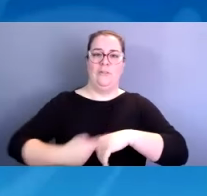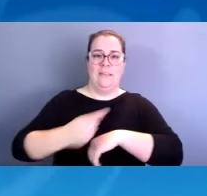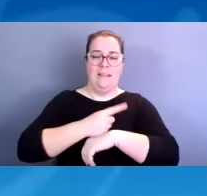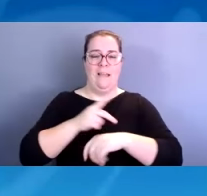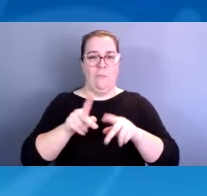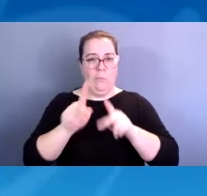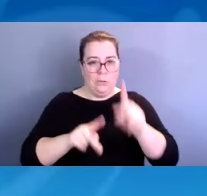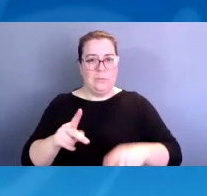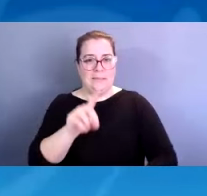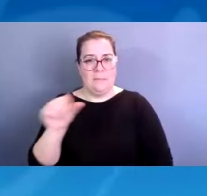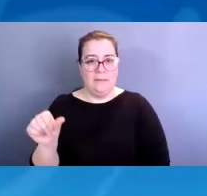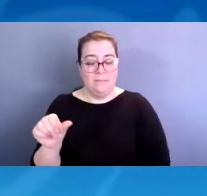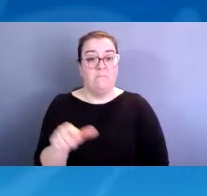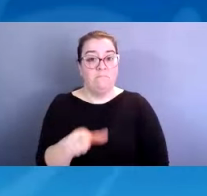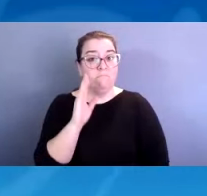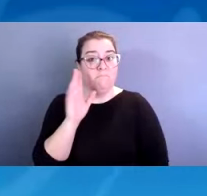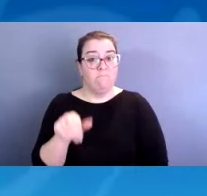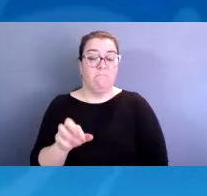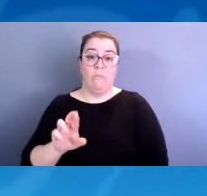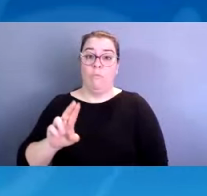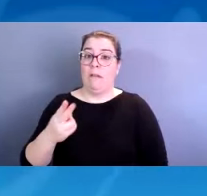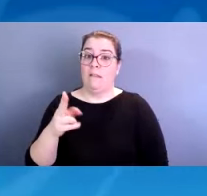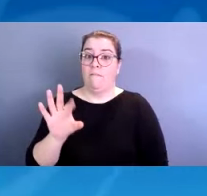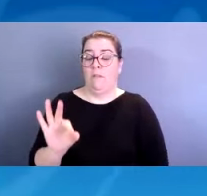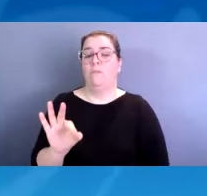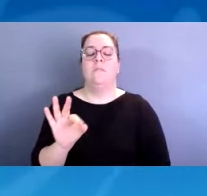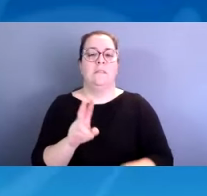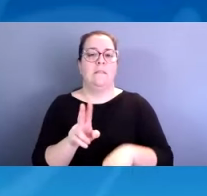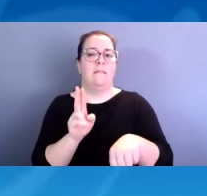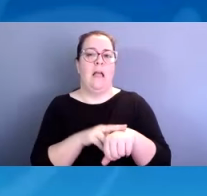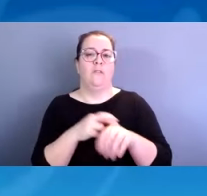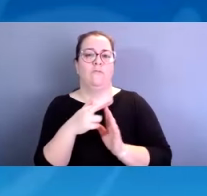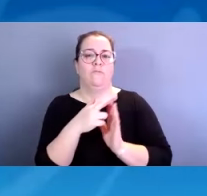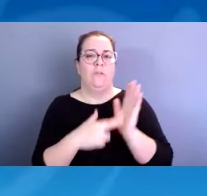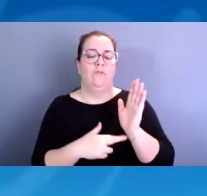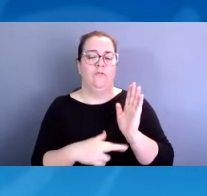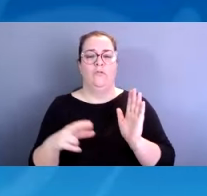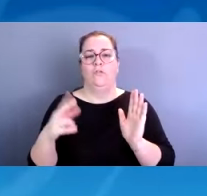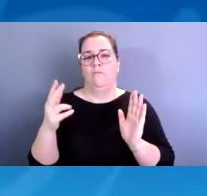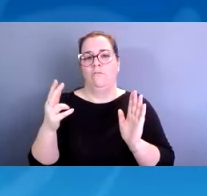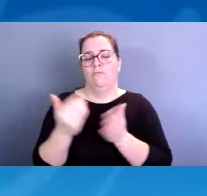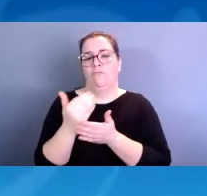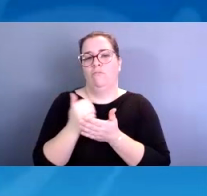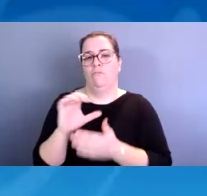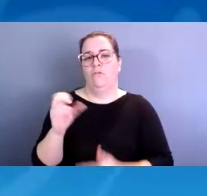As you know, the Rick Hansen Foundation is a national registered charity. If you would like to help support the Foundation